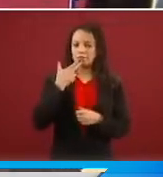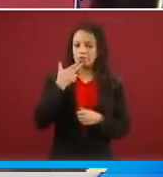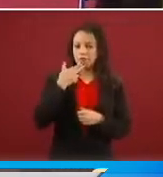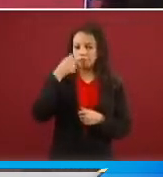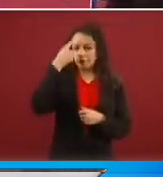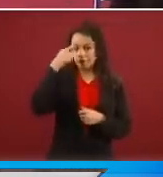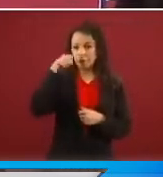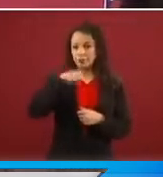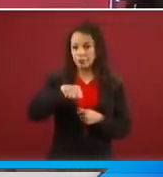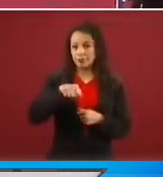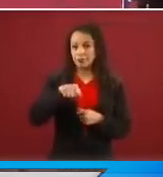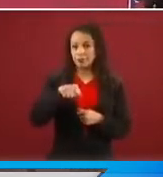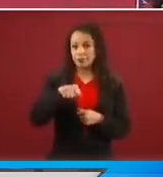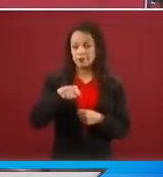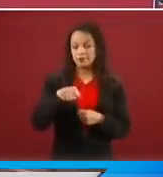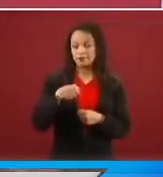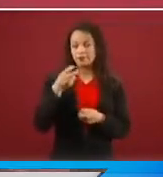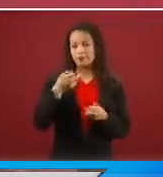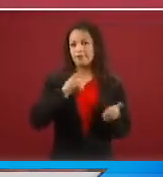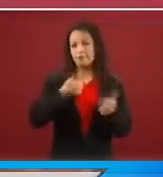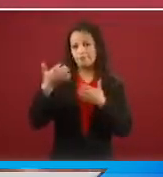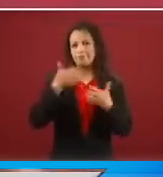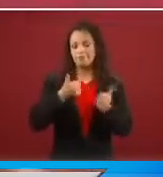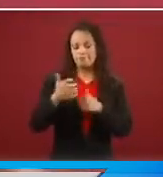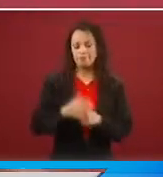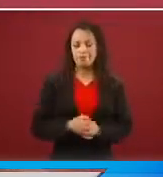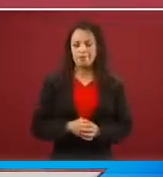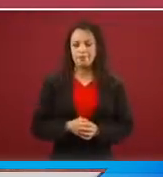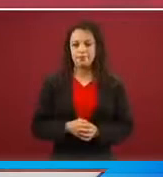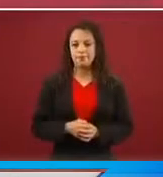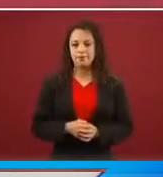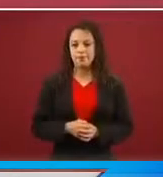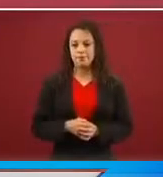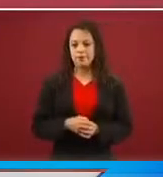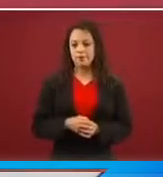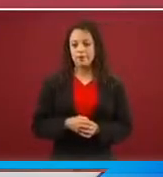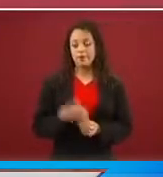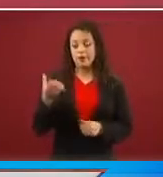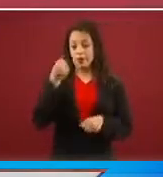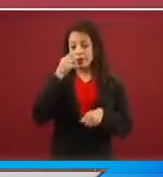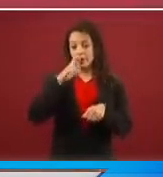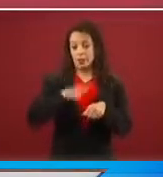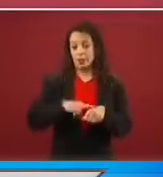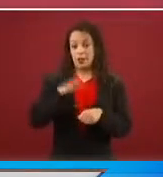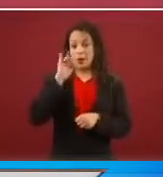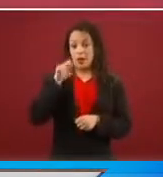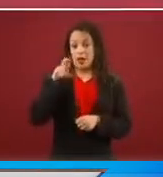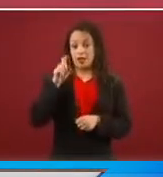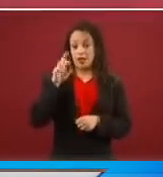points out that the crossings of migrants from Central America on the southern border of the country